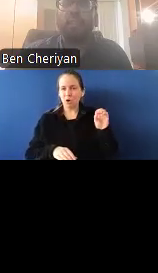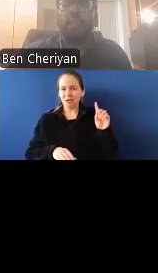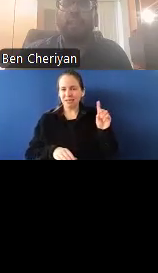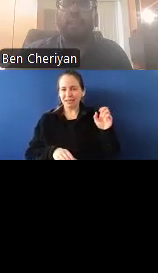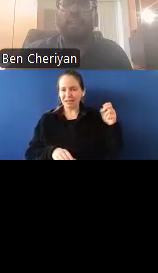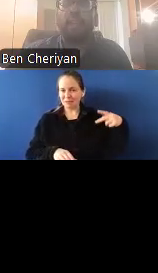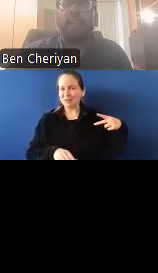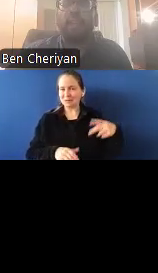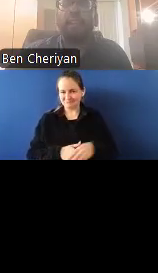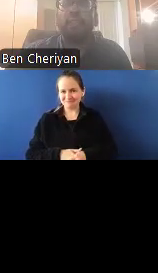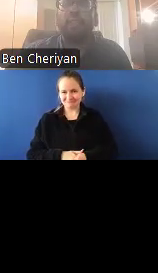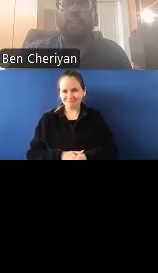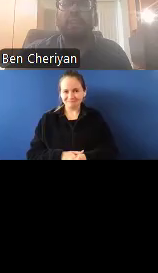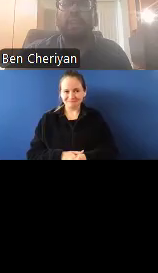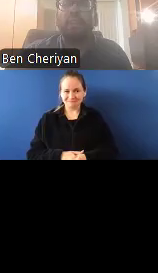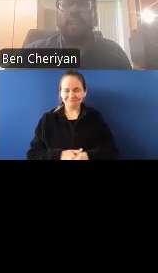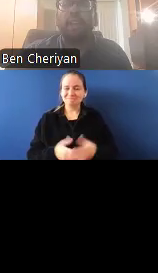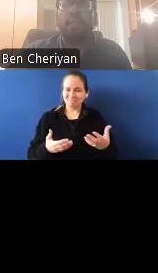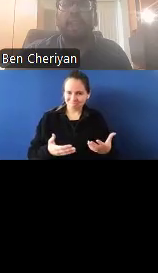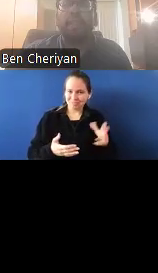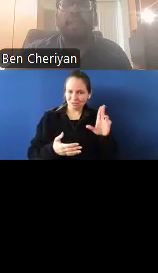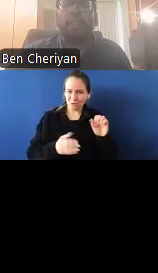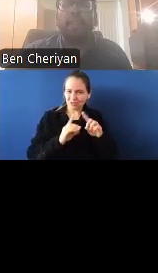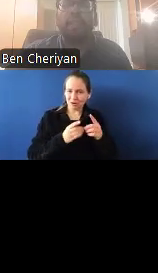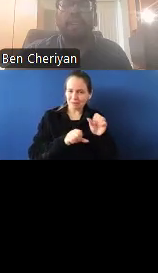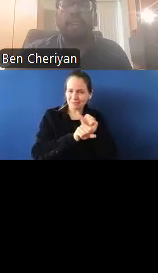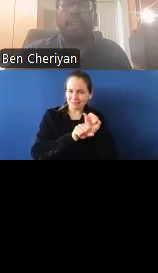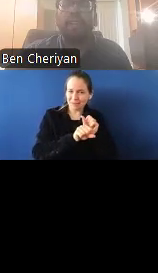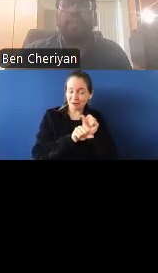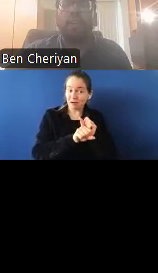Employment Policy at the US Department of Labor. And on behalf of ODEP, I'd like to